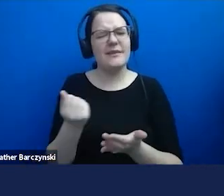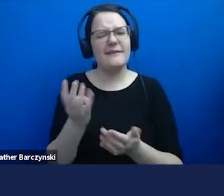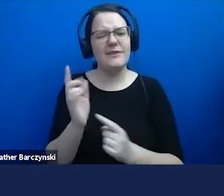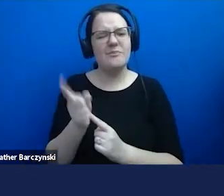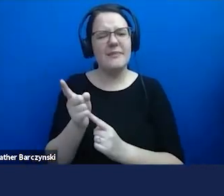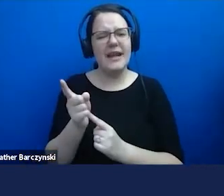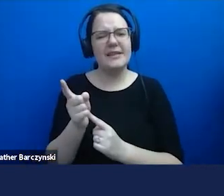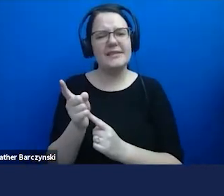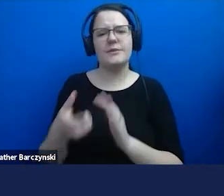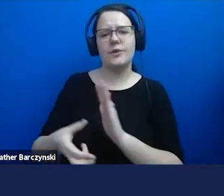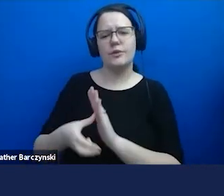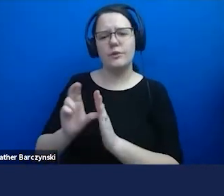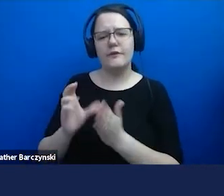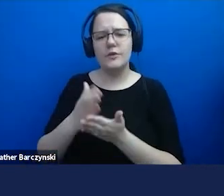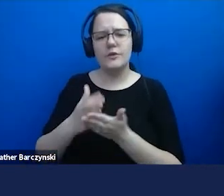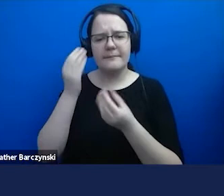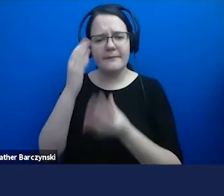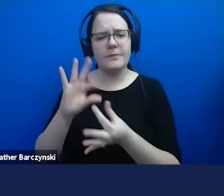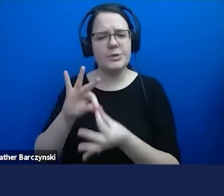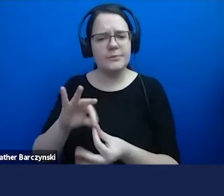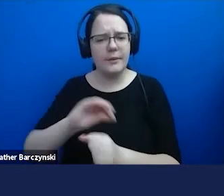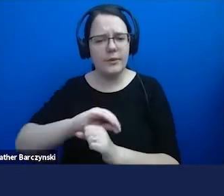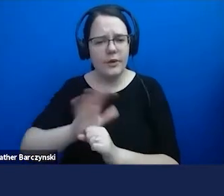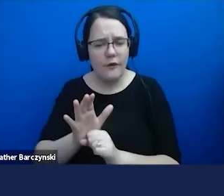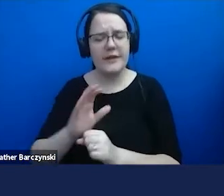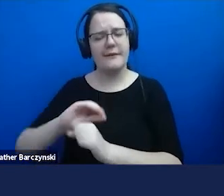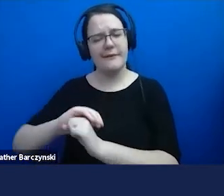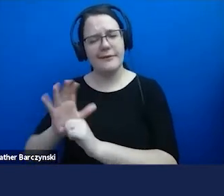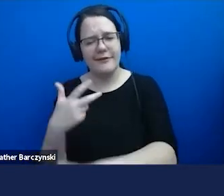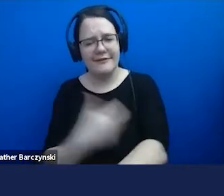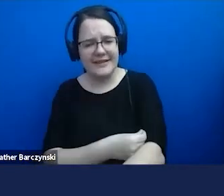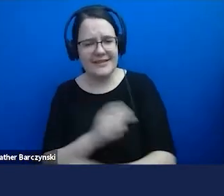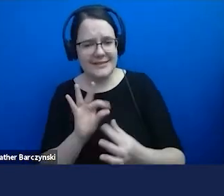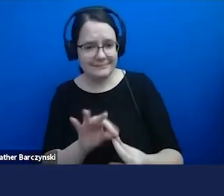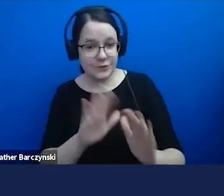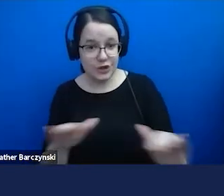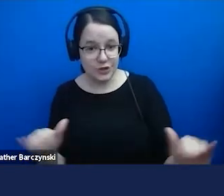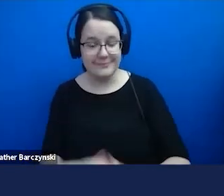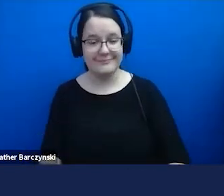some of the information about covid and cogan vaccines in children i have the next slide please